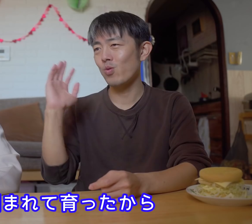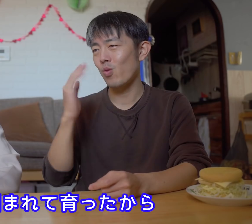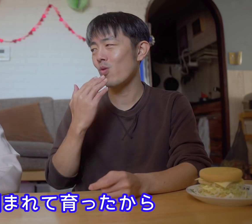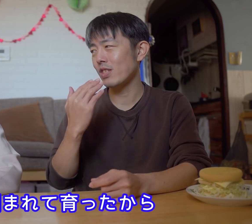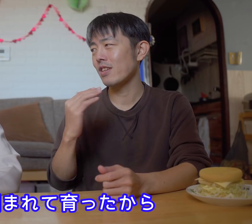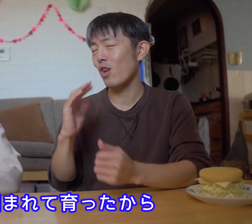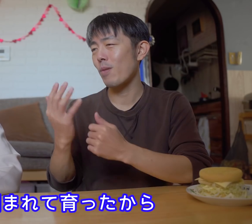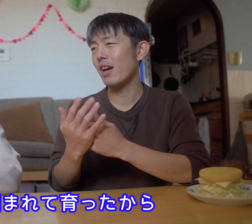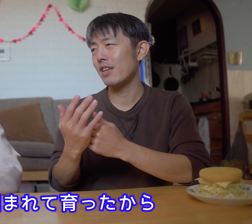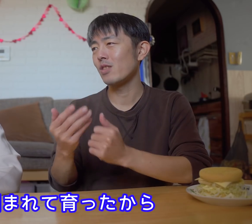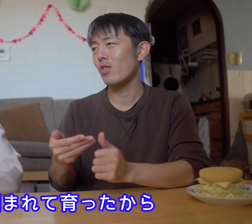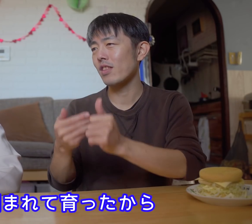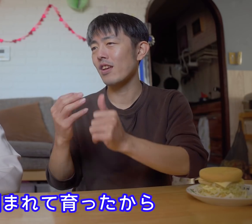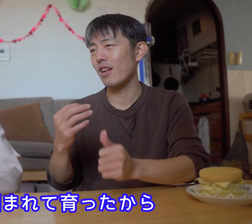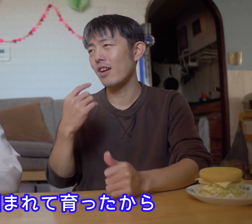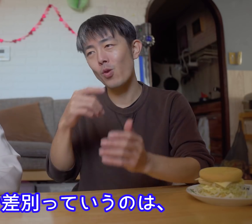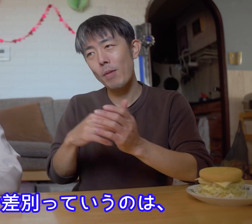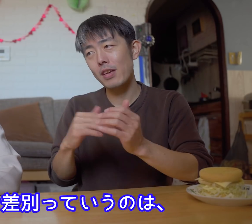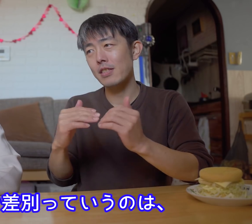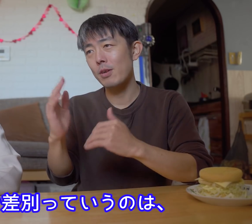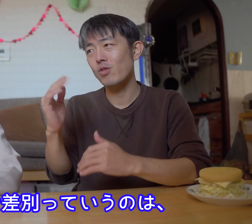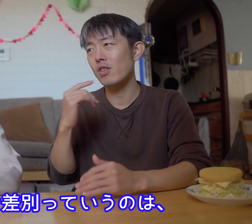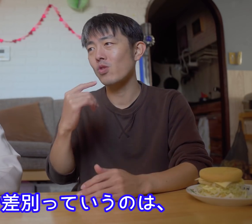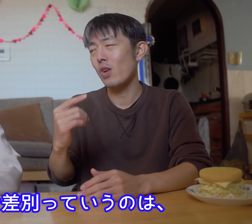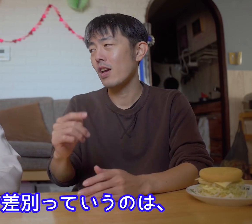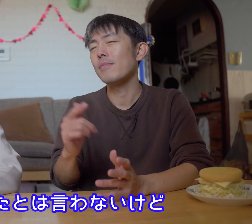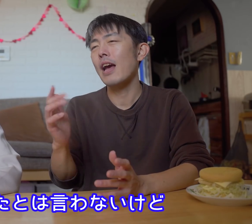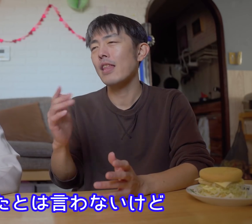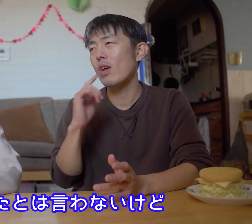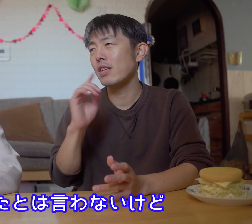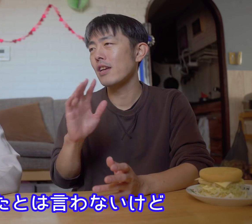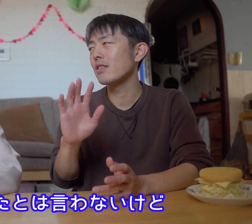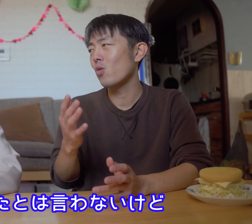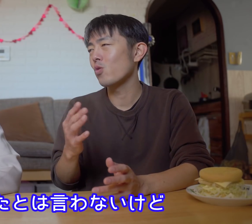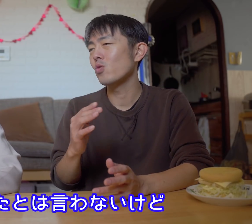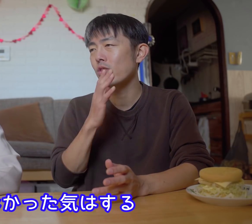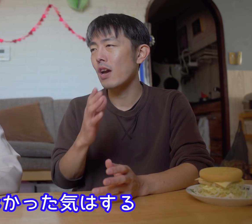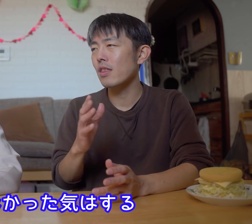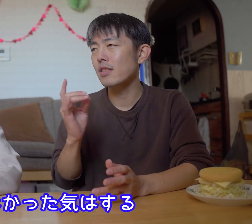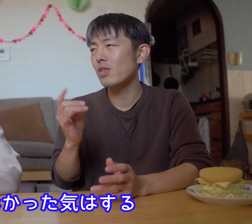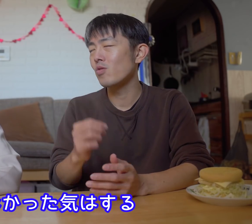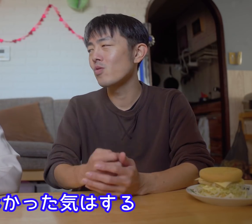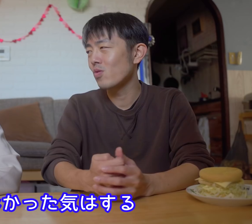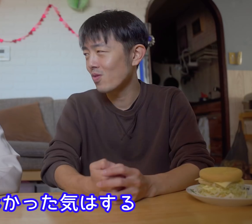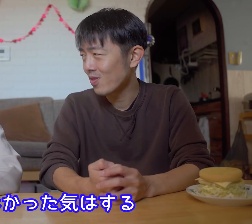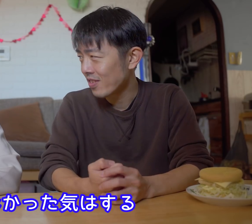(Dad)I grew up surrounded by deaf people, so I don't think there was that much discrimination, I wouldn't say there wasn't, but I think there was less. (Mom)Yes